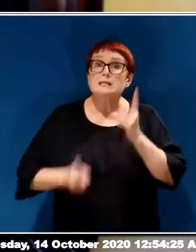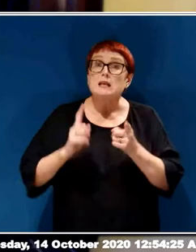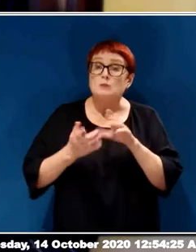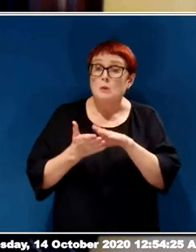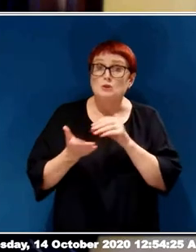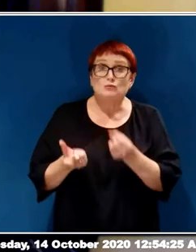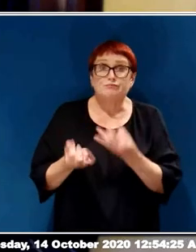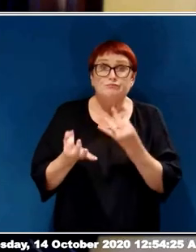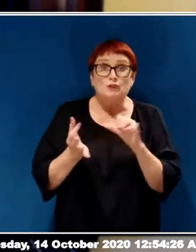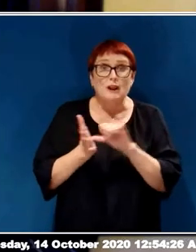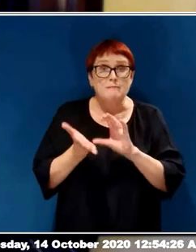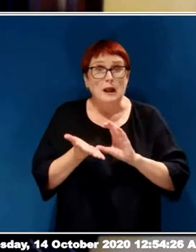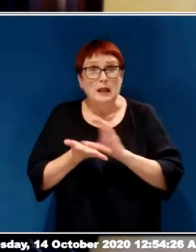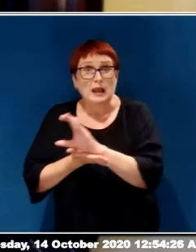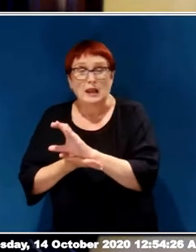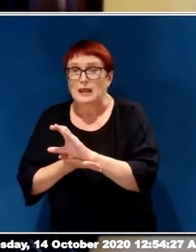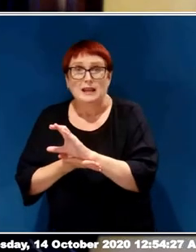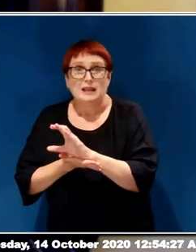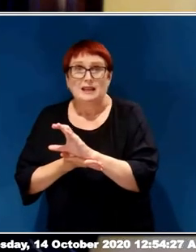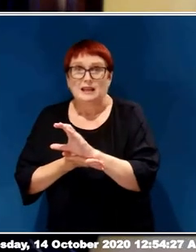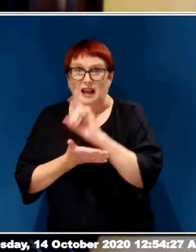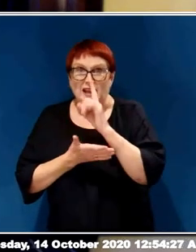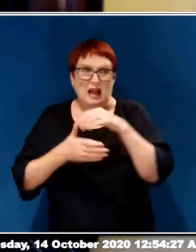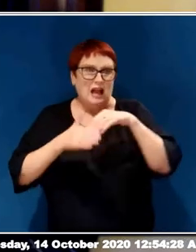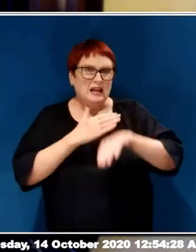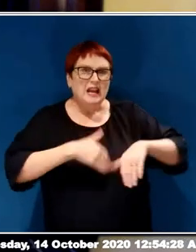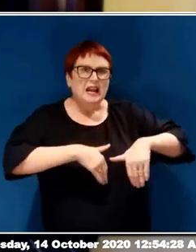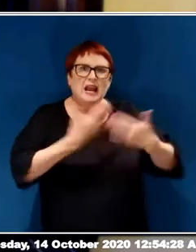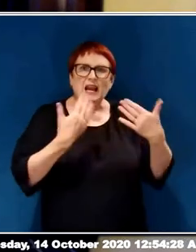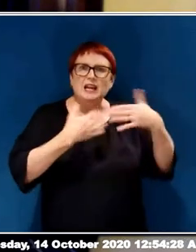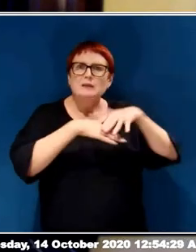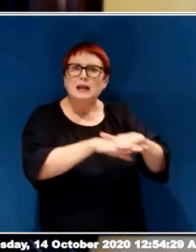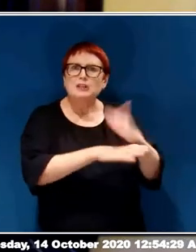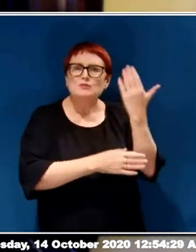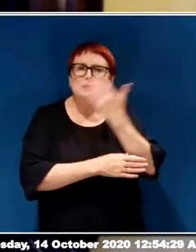So in the first instance where students are denied adjustments, this might be